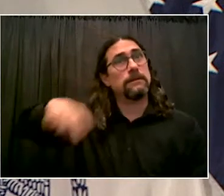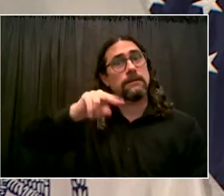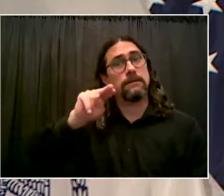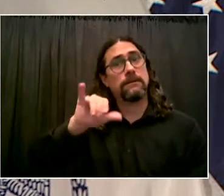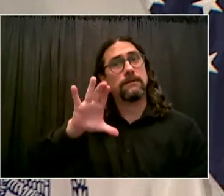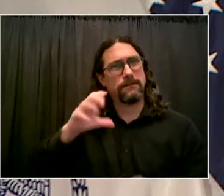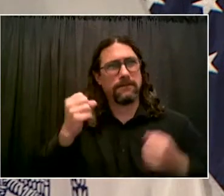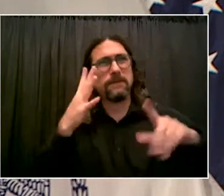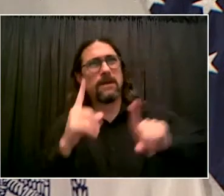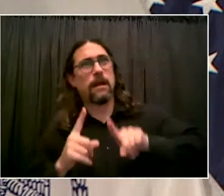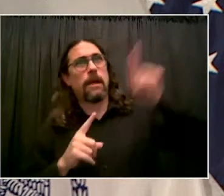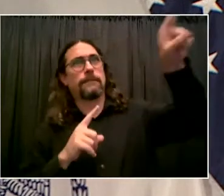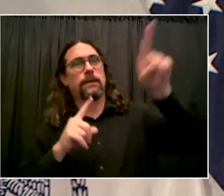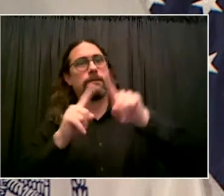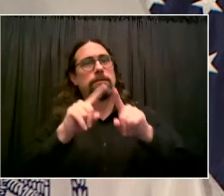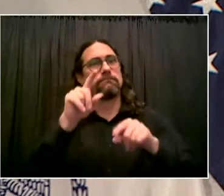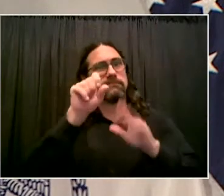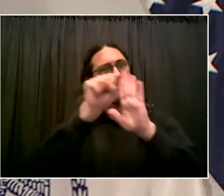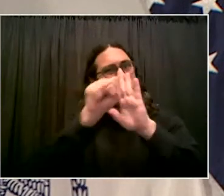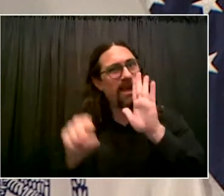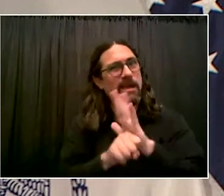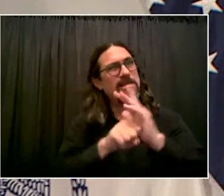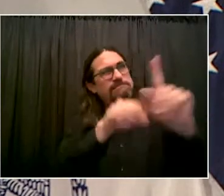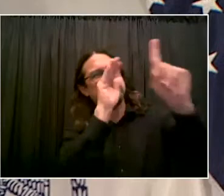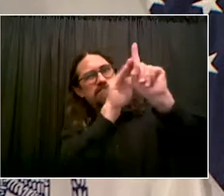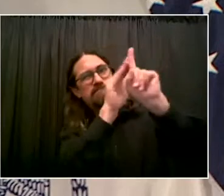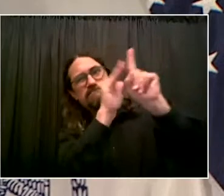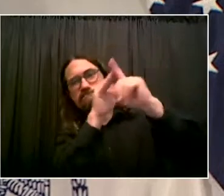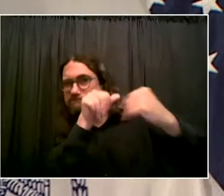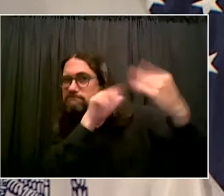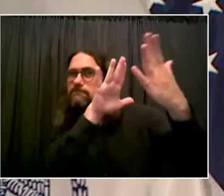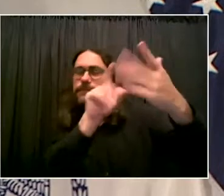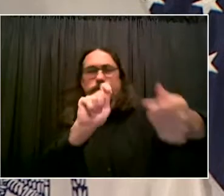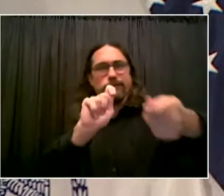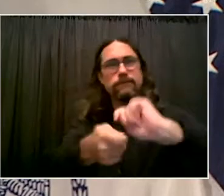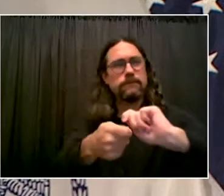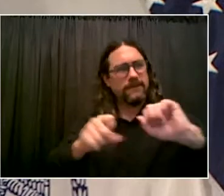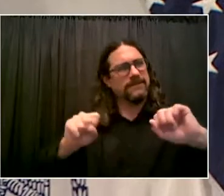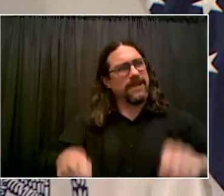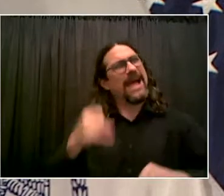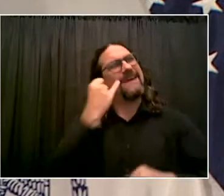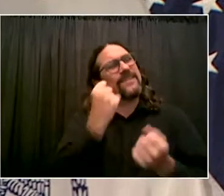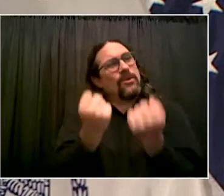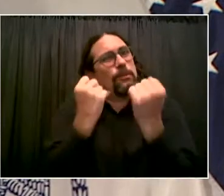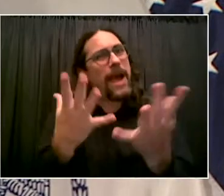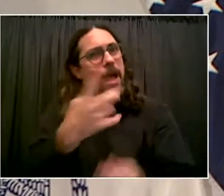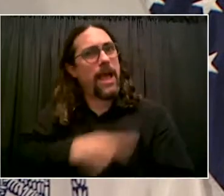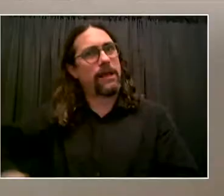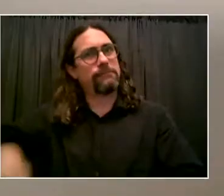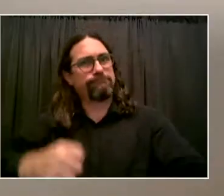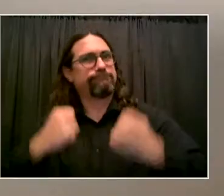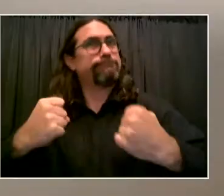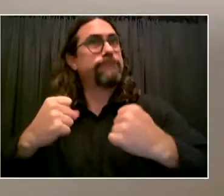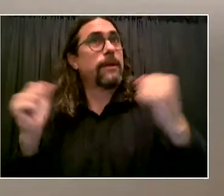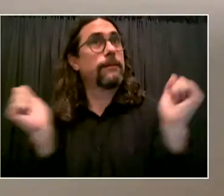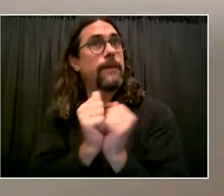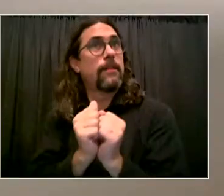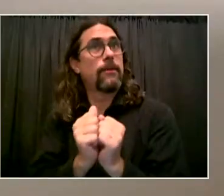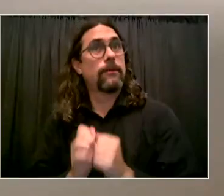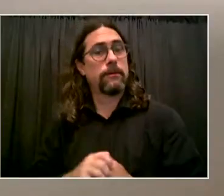CITY SPEAKS UP AND SAYS WE HAVE TO DO SOMETHING FOR MILLIONS OF PEOPLE WHO USE THE SUBWAY EVERY DAY I THINK THAT DOES MAKE A BIG